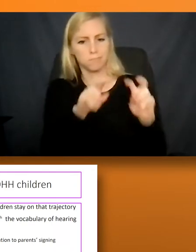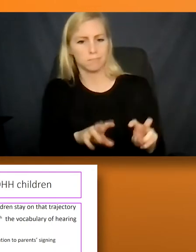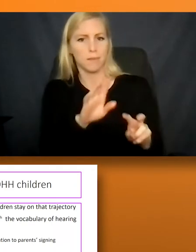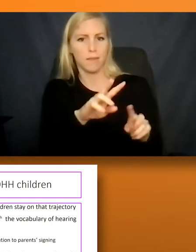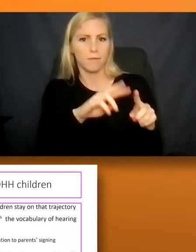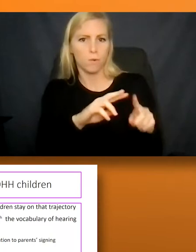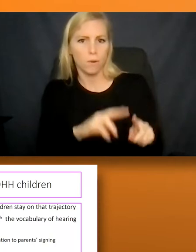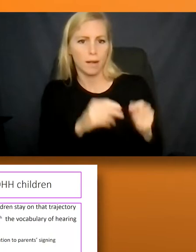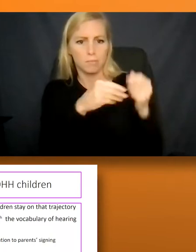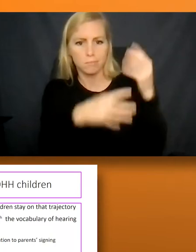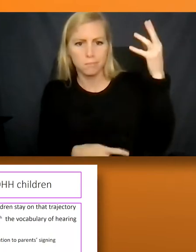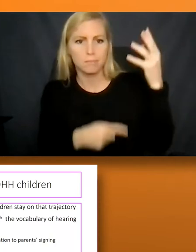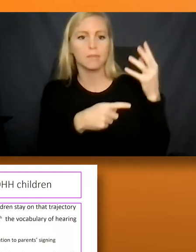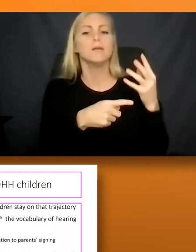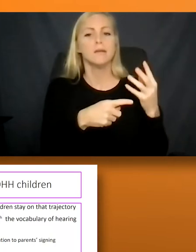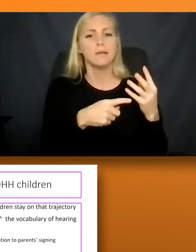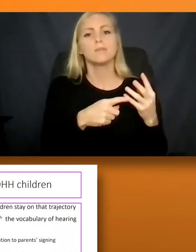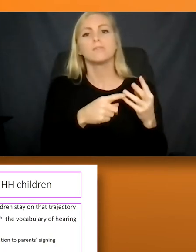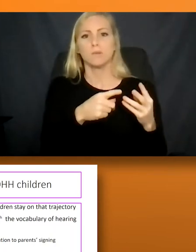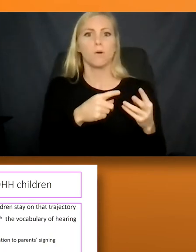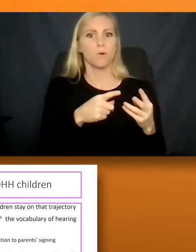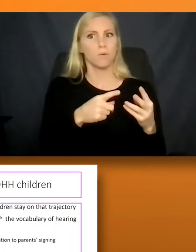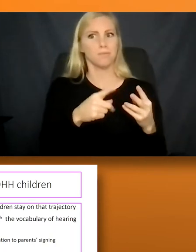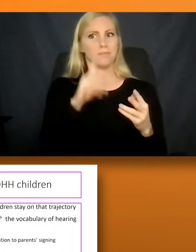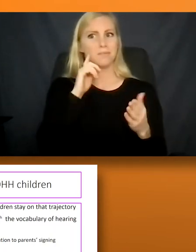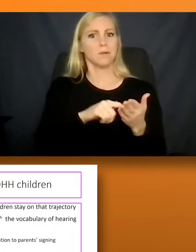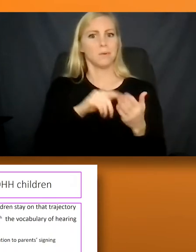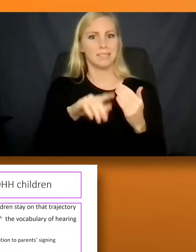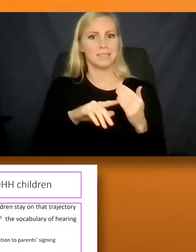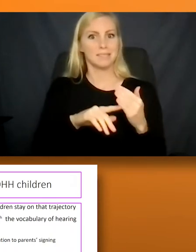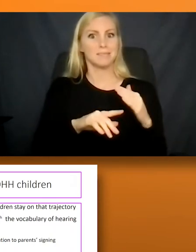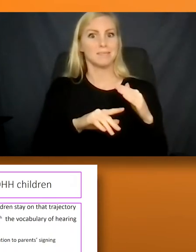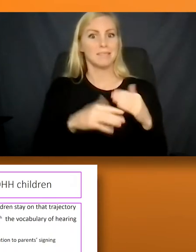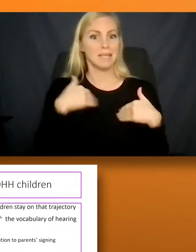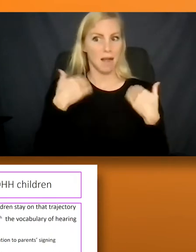About middle school, same thing. College, same thing.